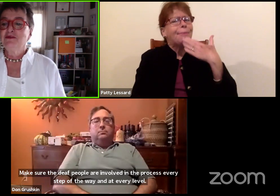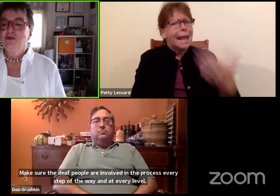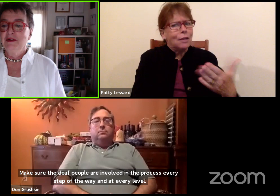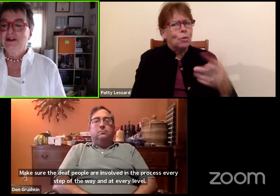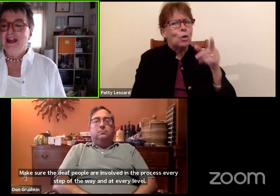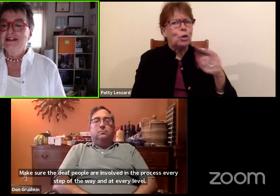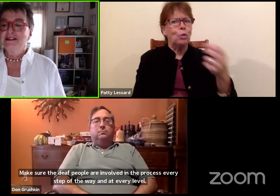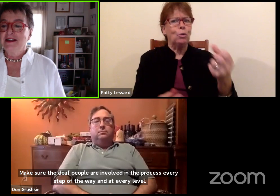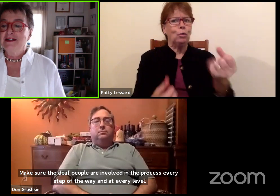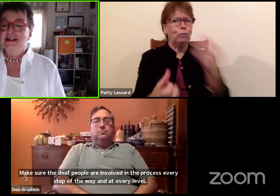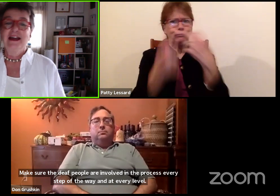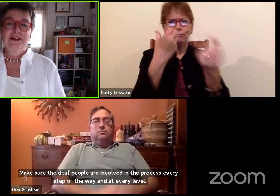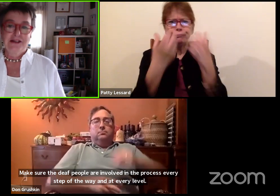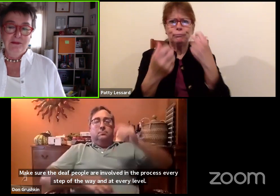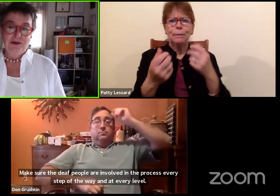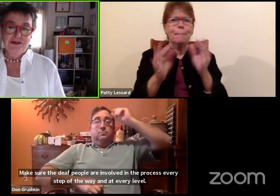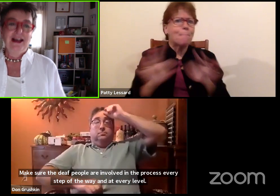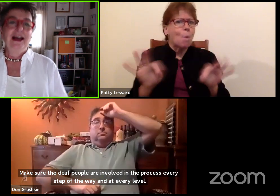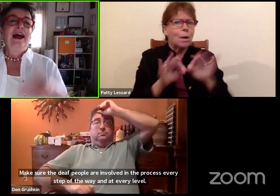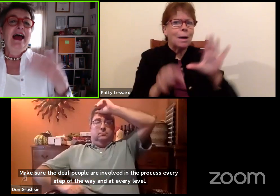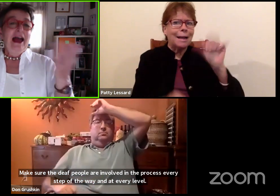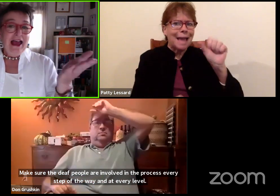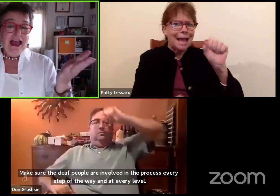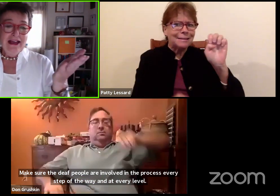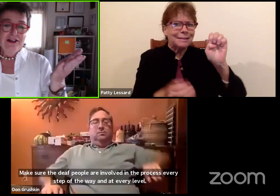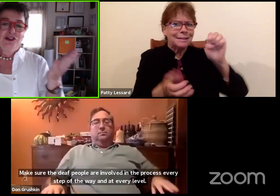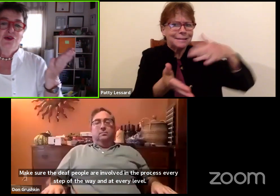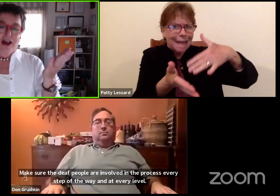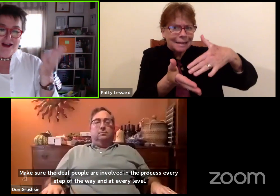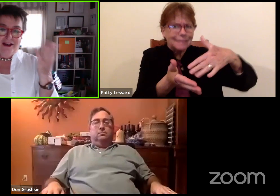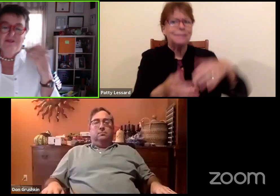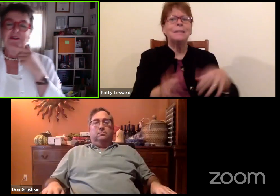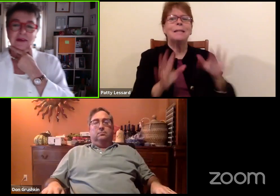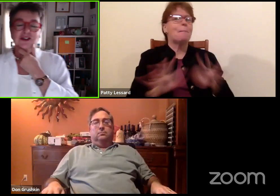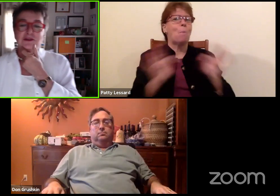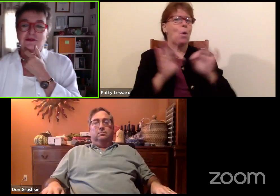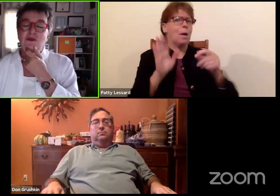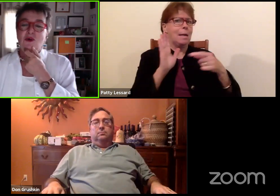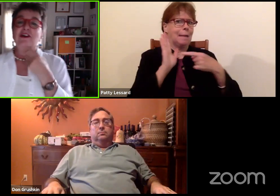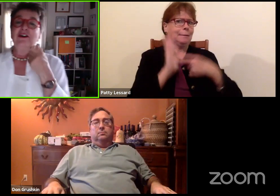level. ≫ Nancy: I want to read to